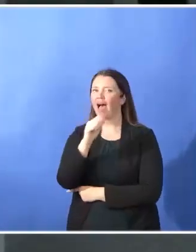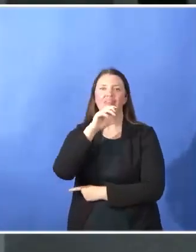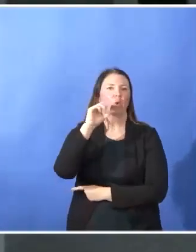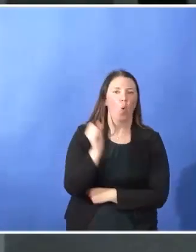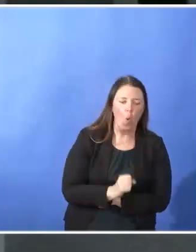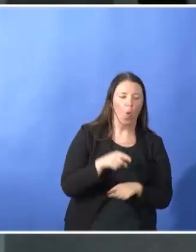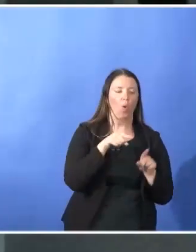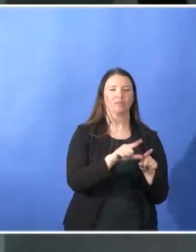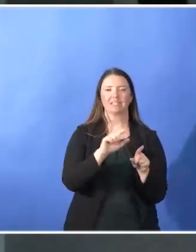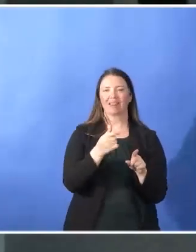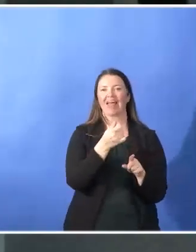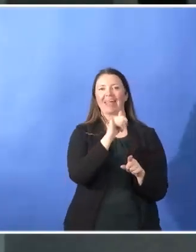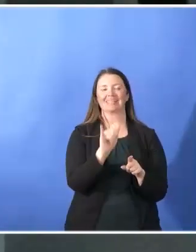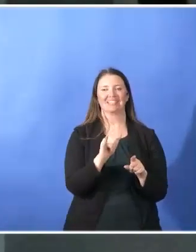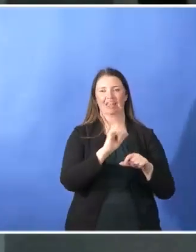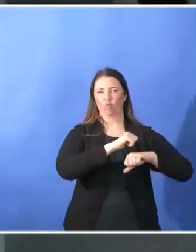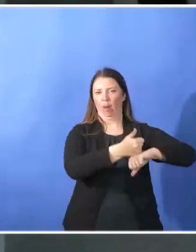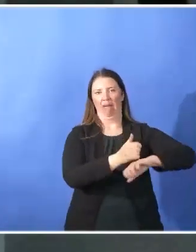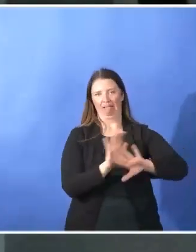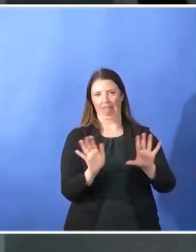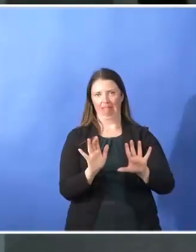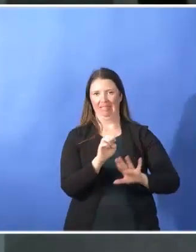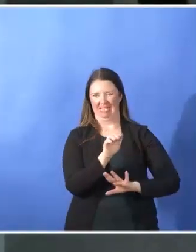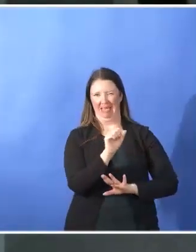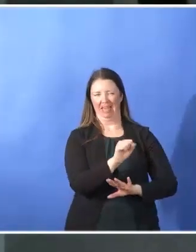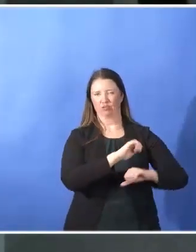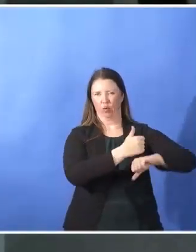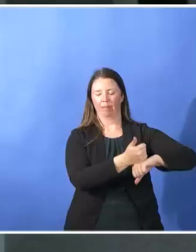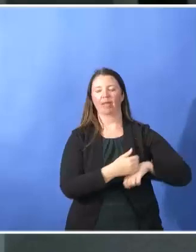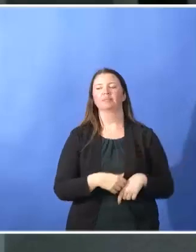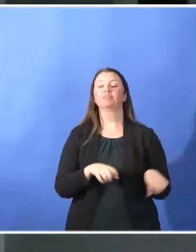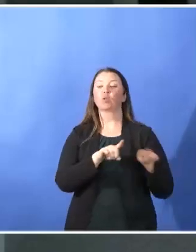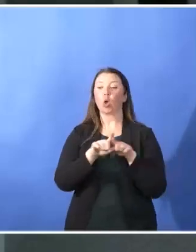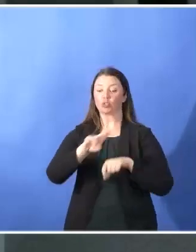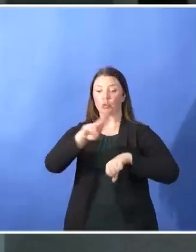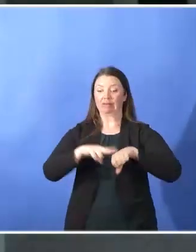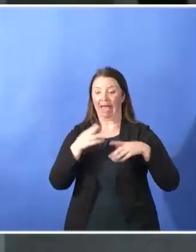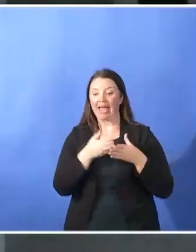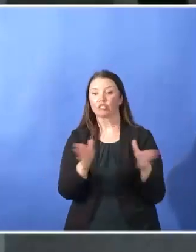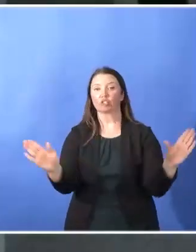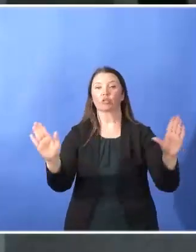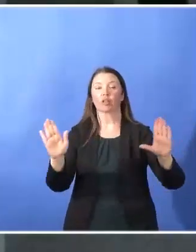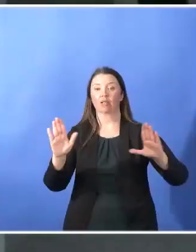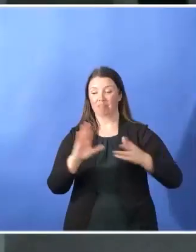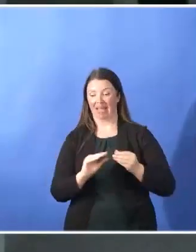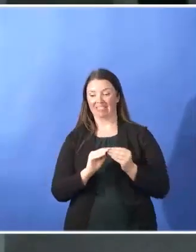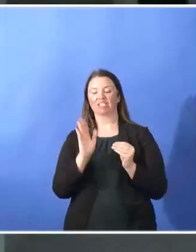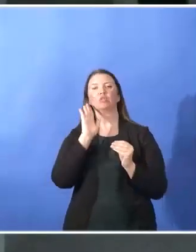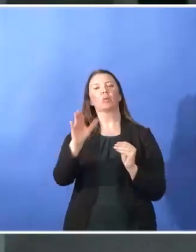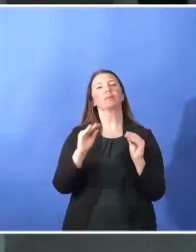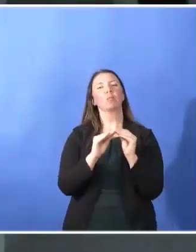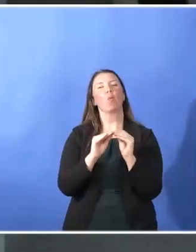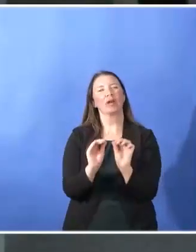IT WOULD ALSO MAKE NATIONAL ALERT MESSAGES CLEARER AND EASIER TO UNDERSTAND. FIRST, THE ORDER REQUIRES THAT